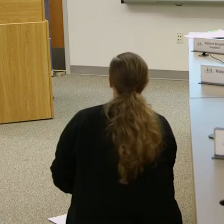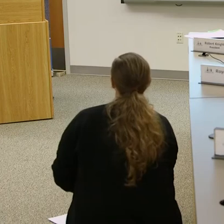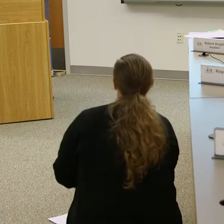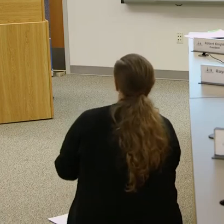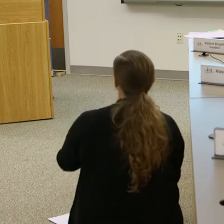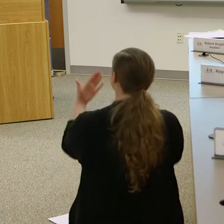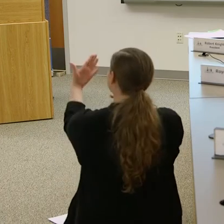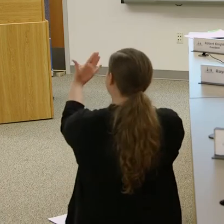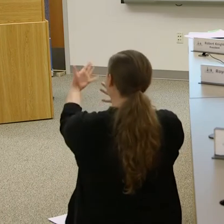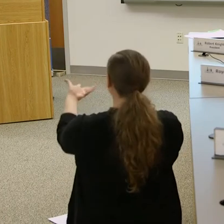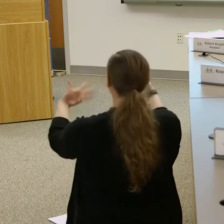Thank you.